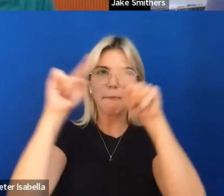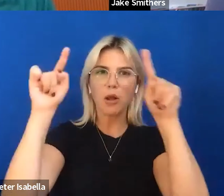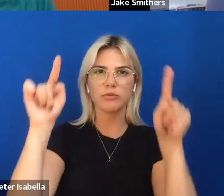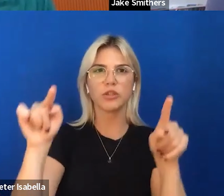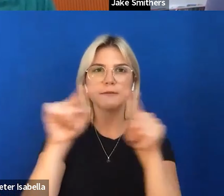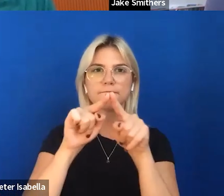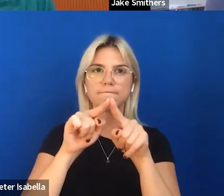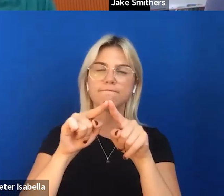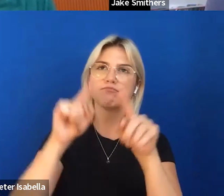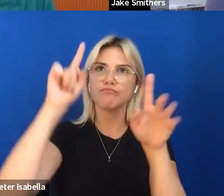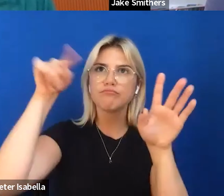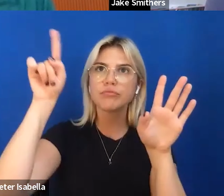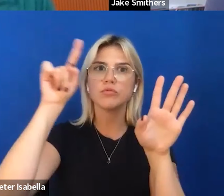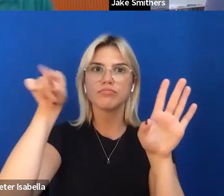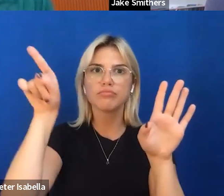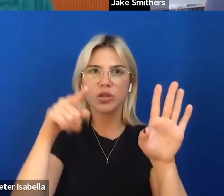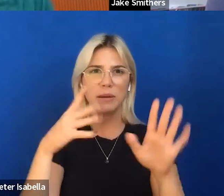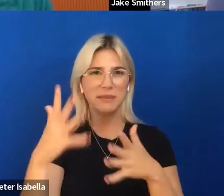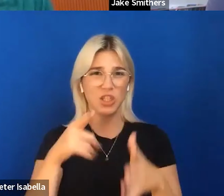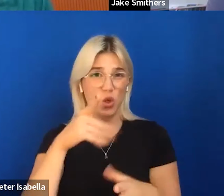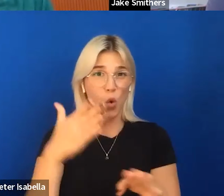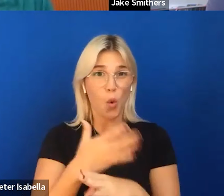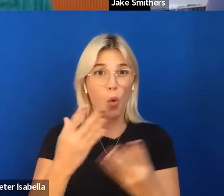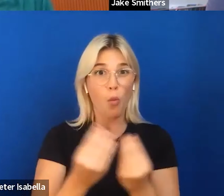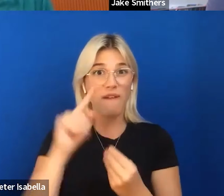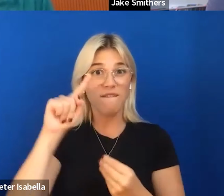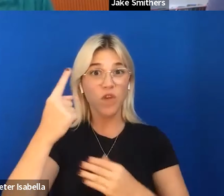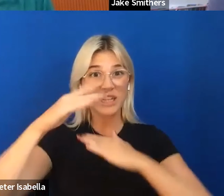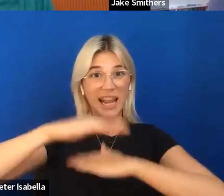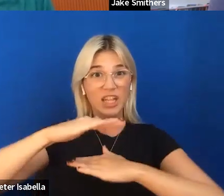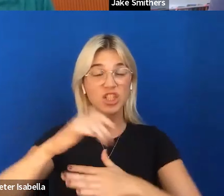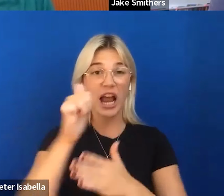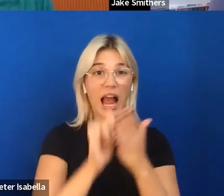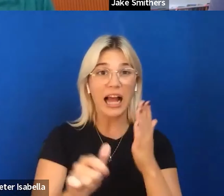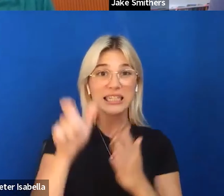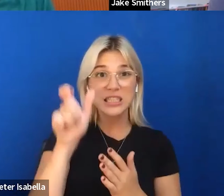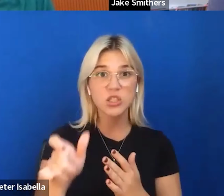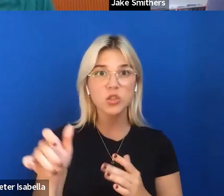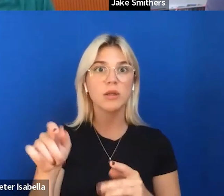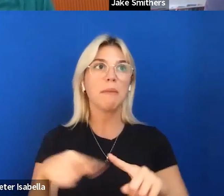"Are you working with any First Nations artists? And are you aware of the First Nations Protocols?"